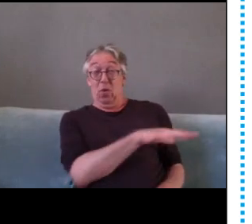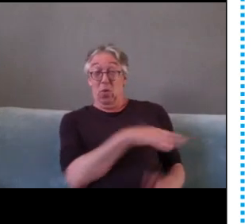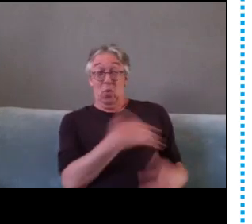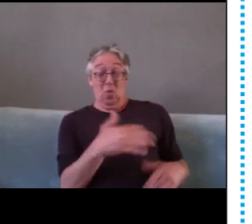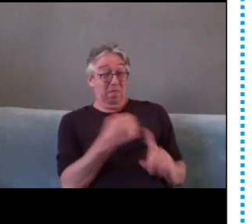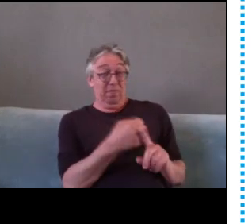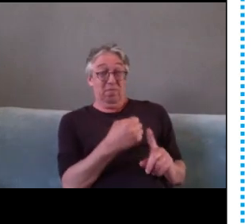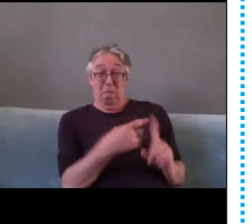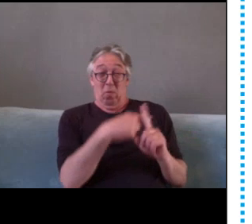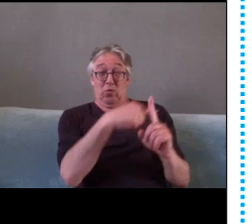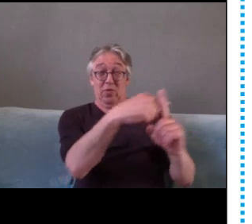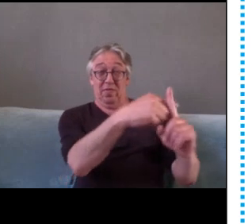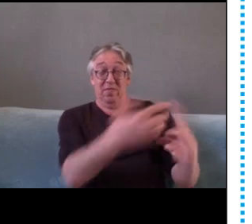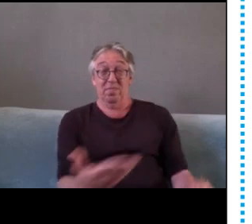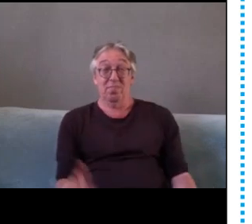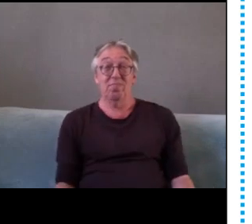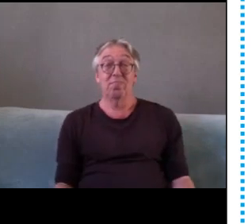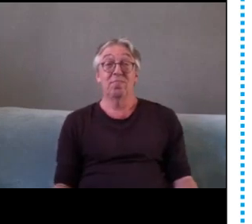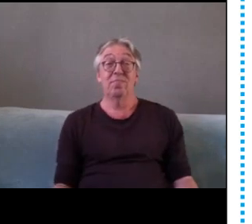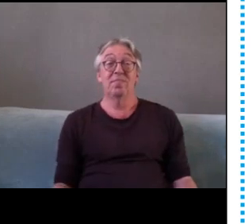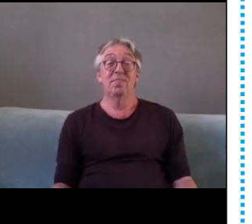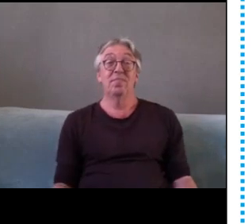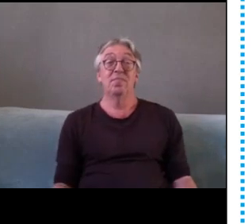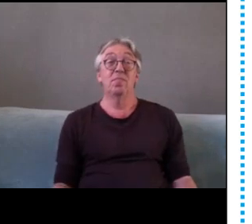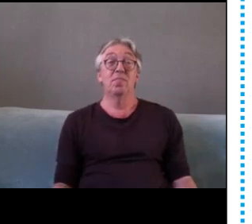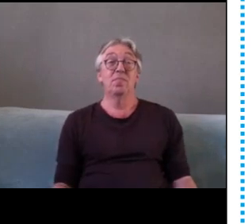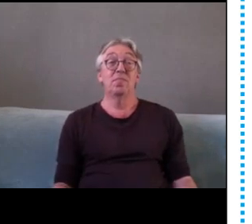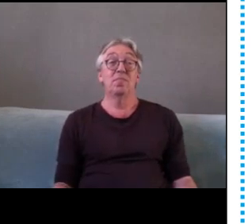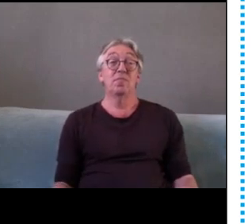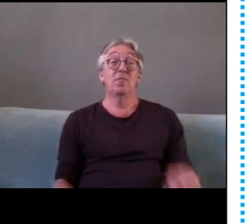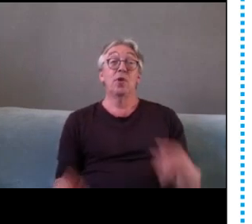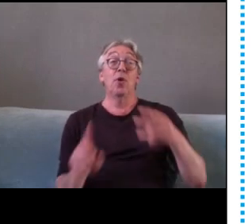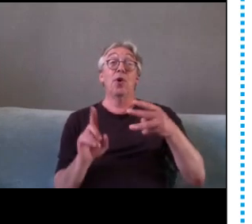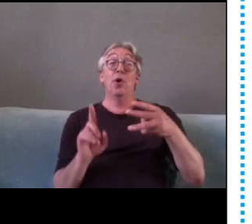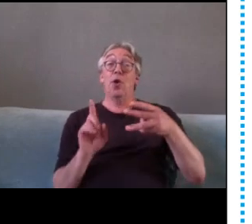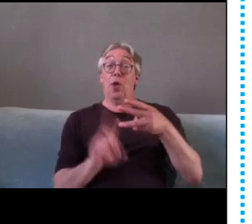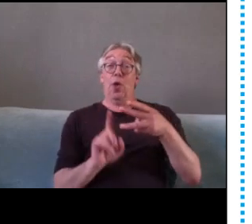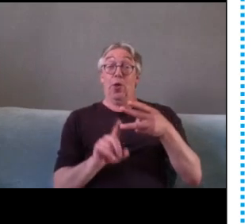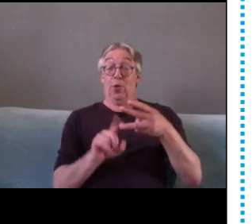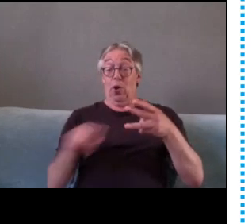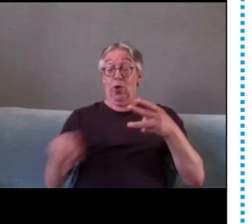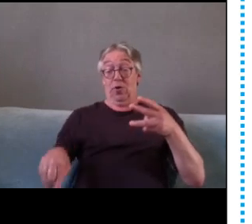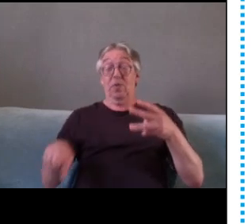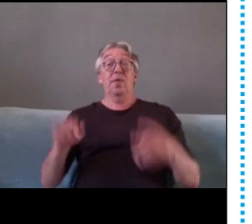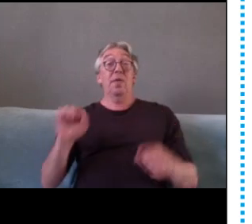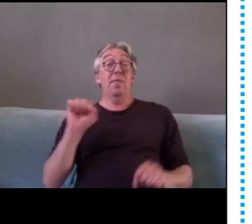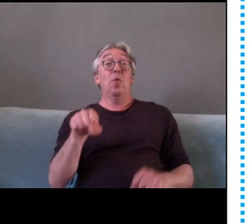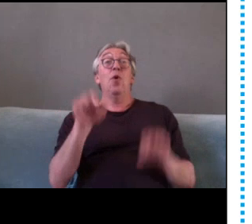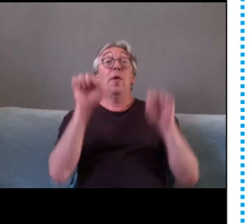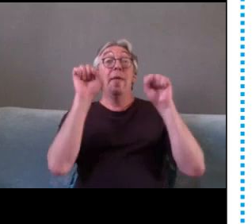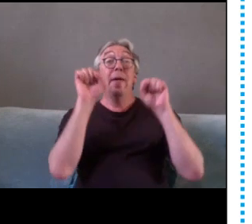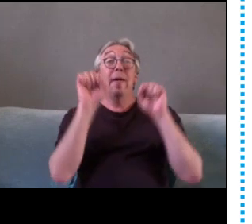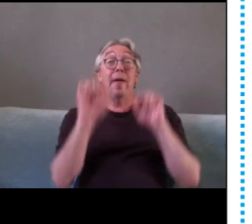You can also inform the general public including dialogue with electronic communication service providers,